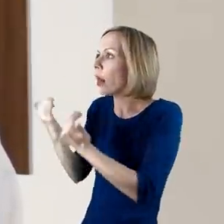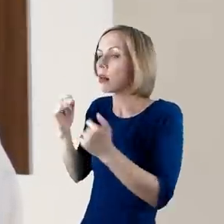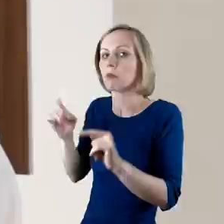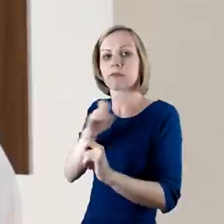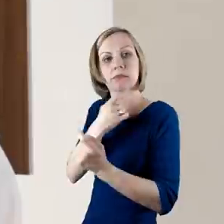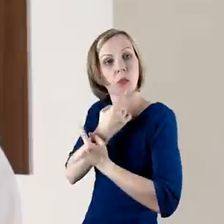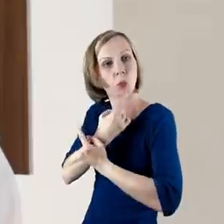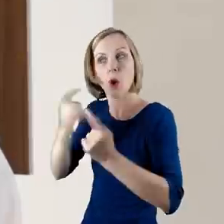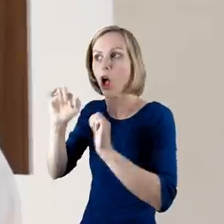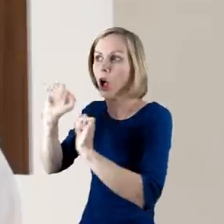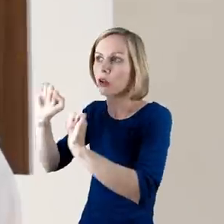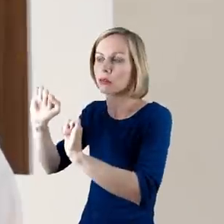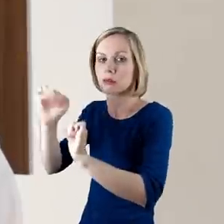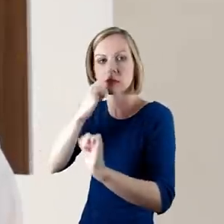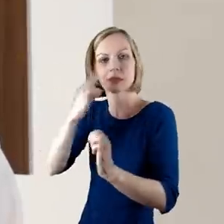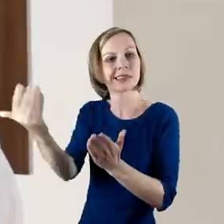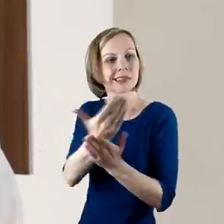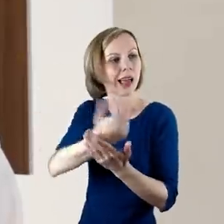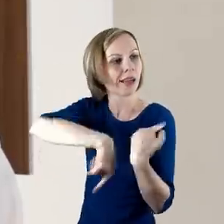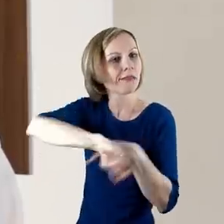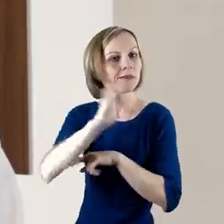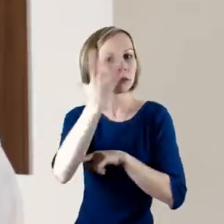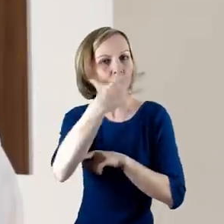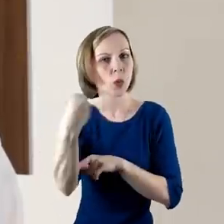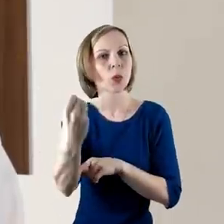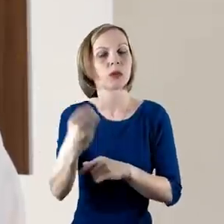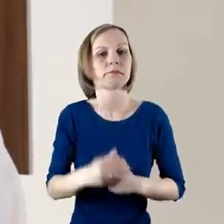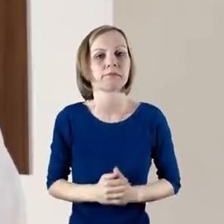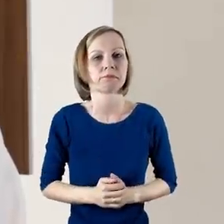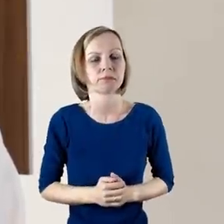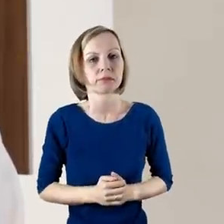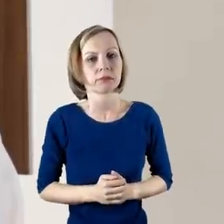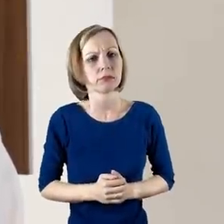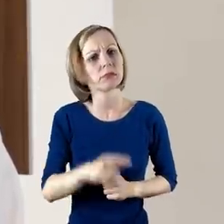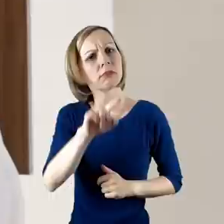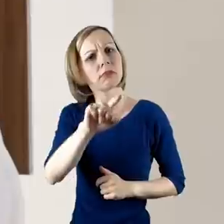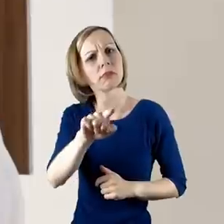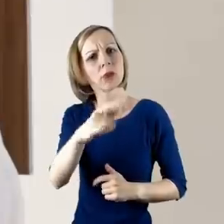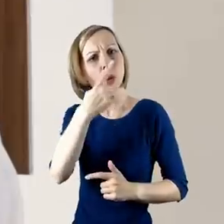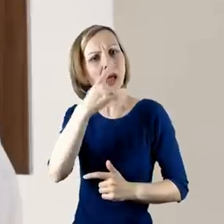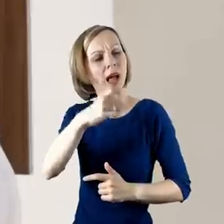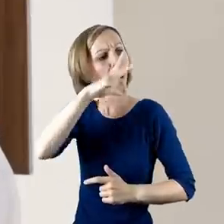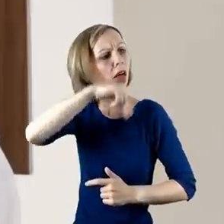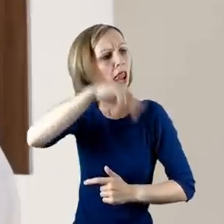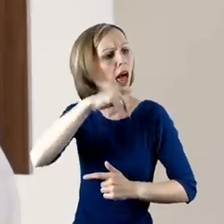that has the power to save your souls. But be doers of the word, and not merely hearers